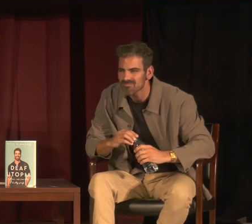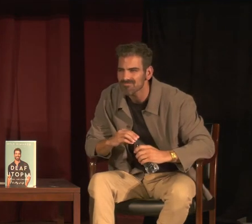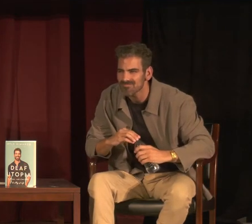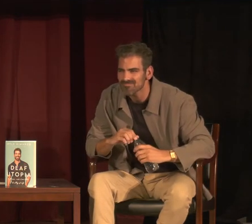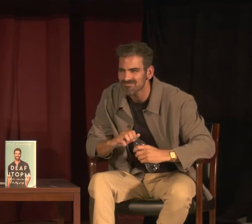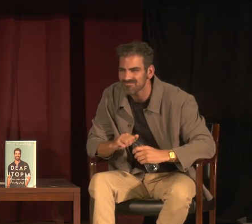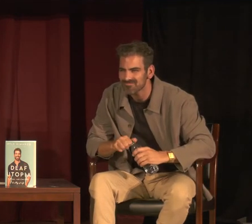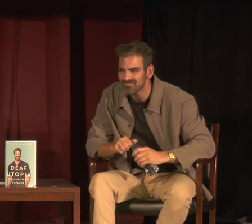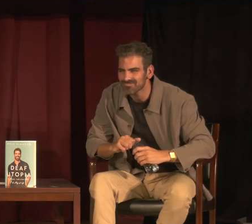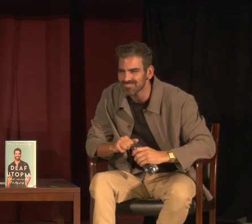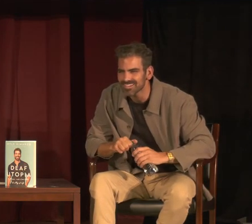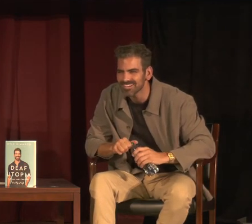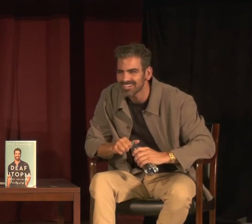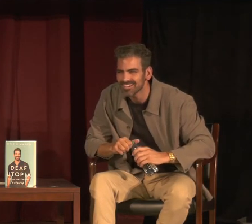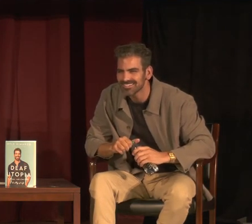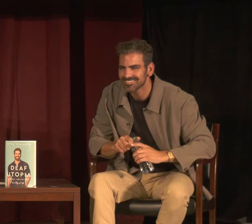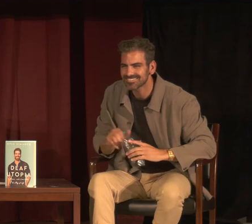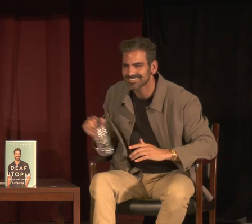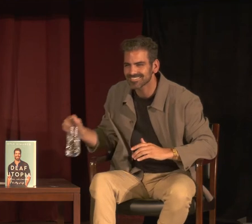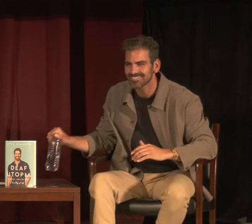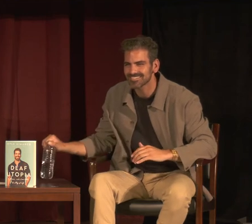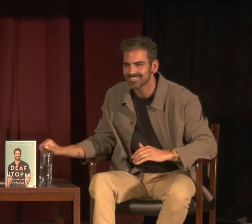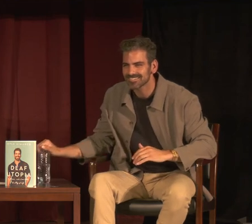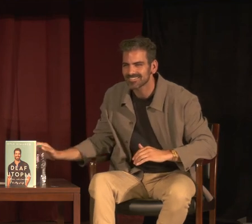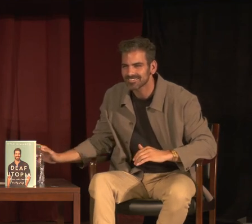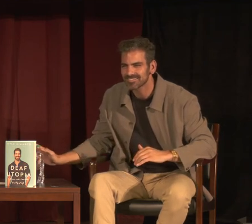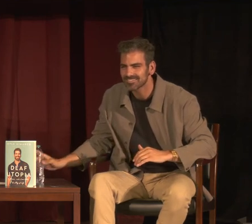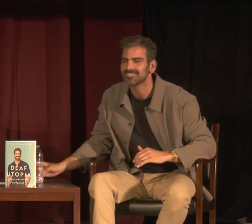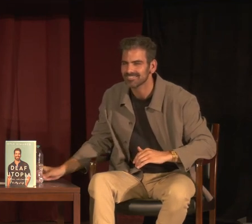Hi, my name is Ali. I am Hearing, however, I am learning sign language